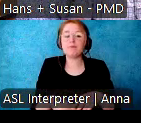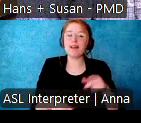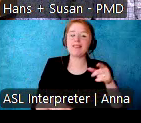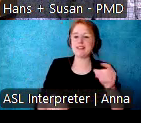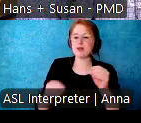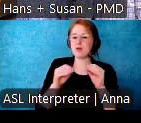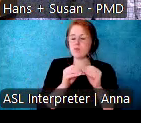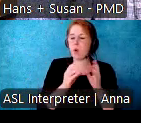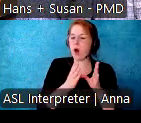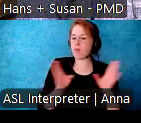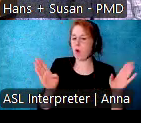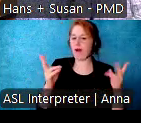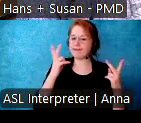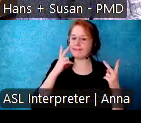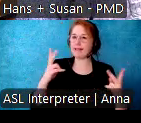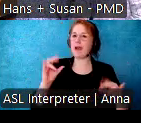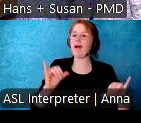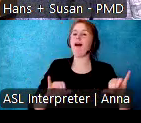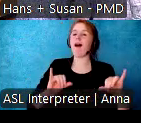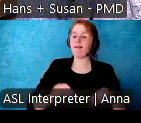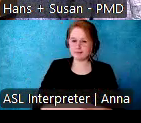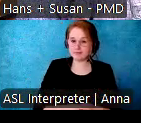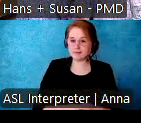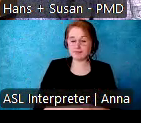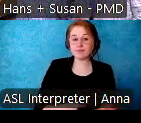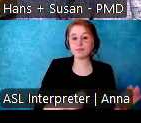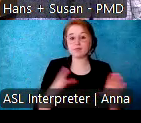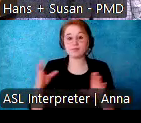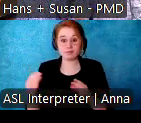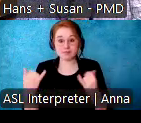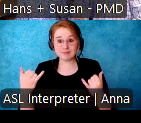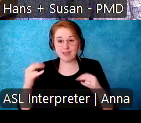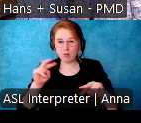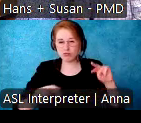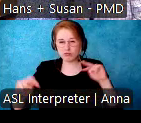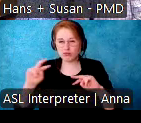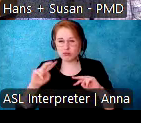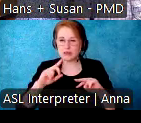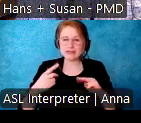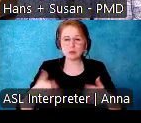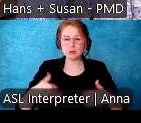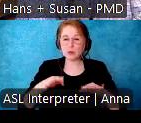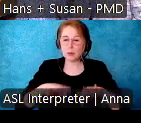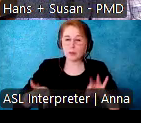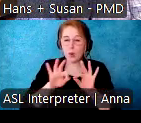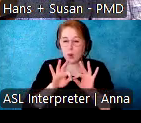And now we're going to look at more of those crucial elements that are used to help us measure the outcomes